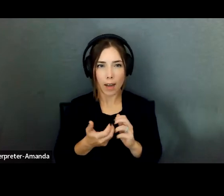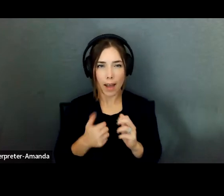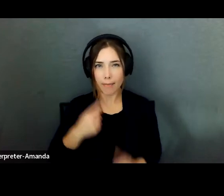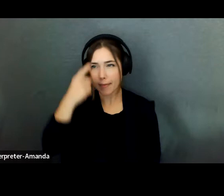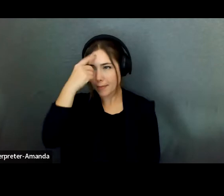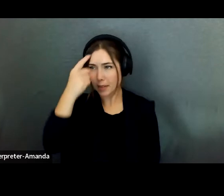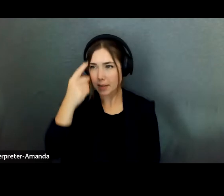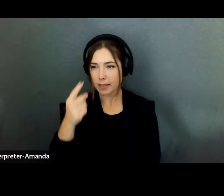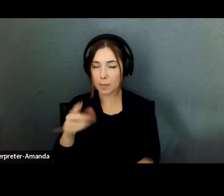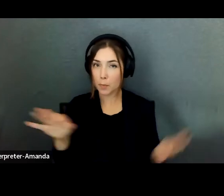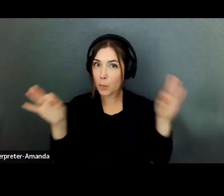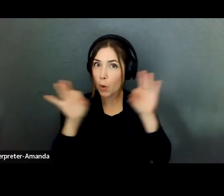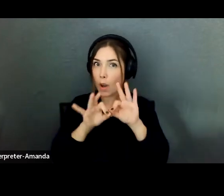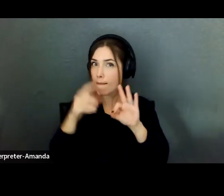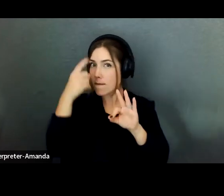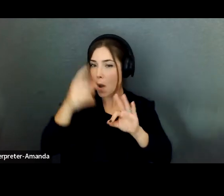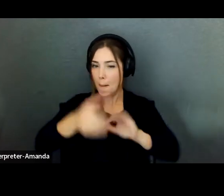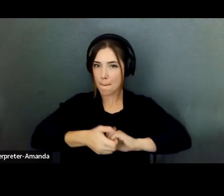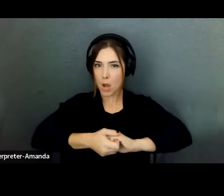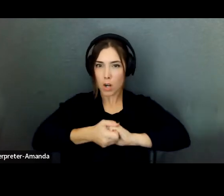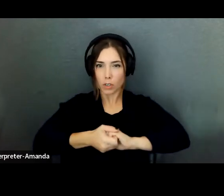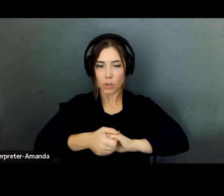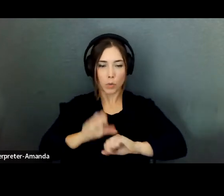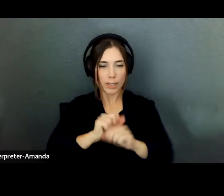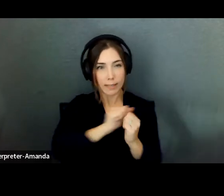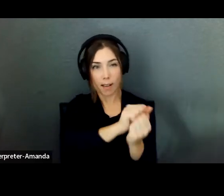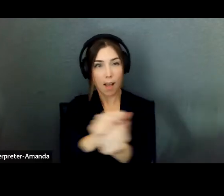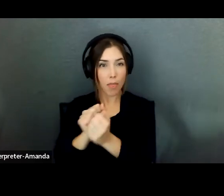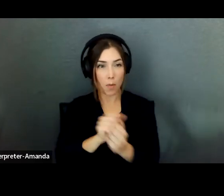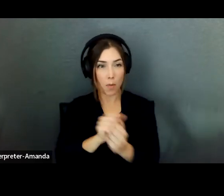and collaborations in your state with various partners is because when it comes to information